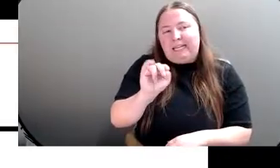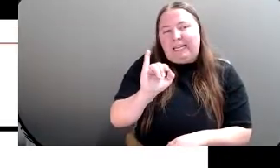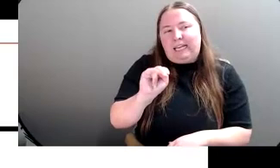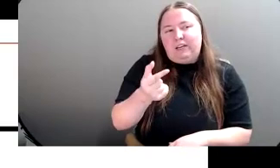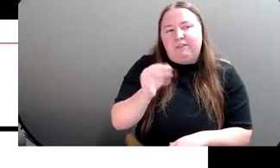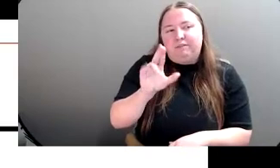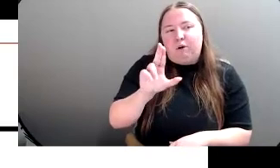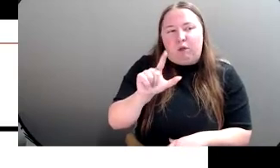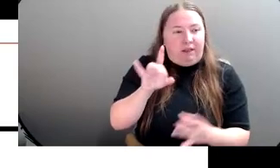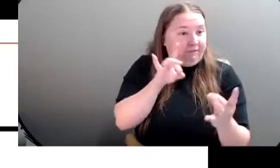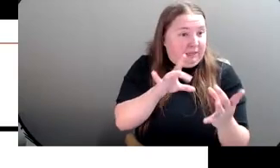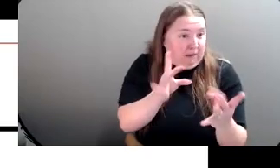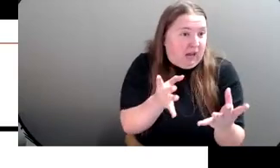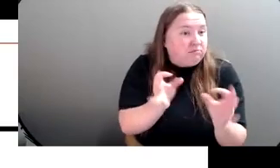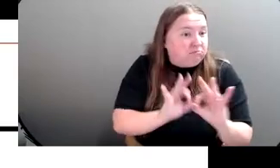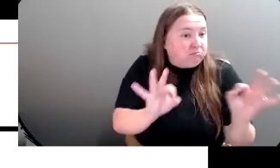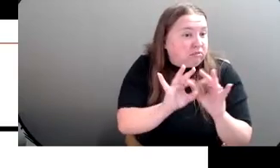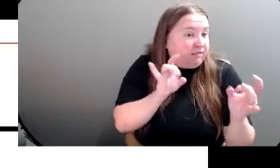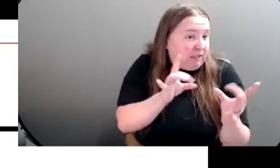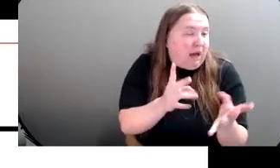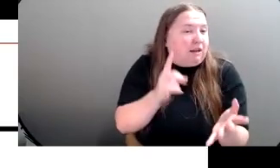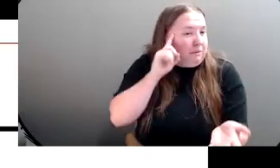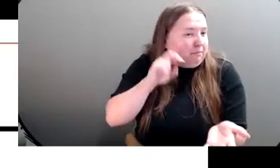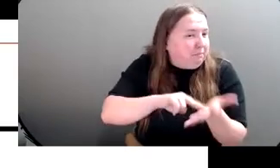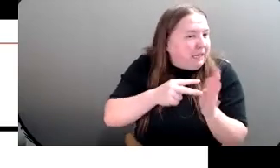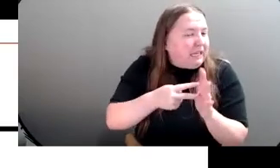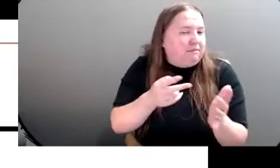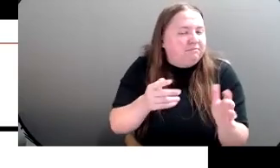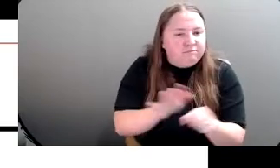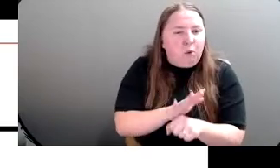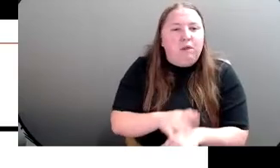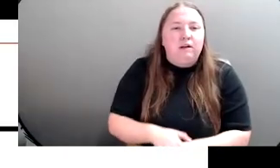And then especially, really exciting is Sue is going to show us some ways